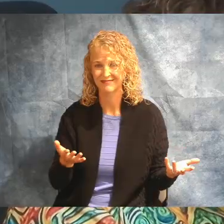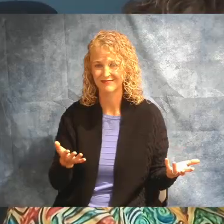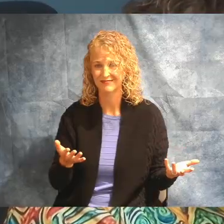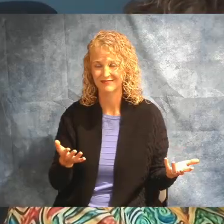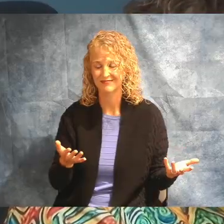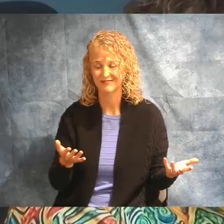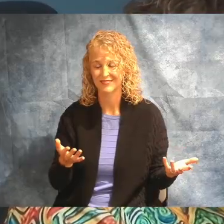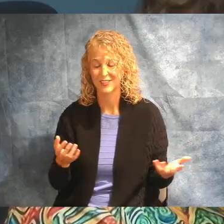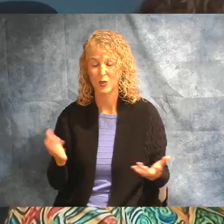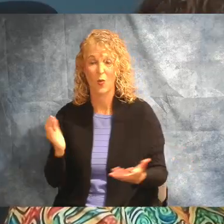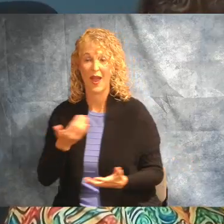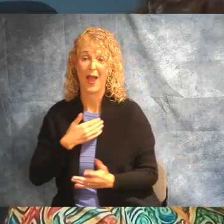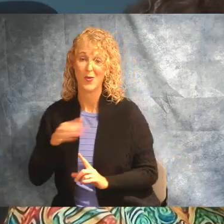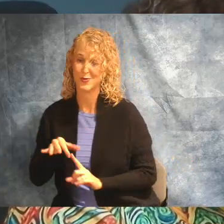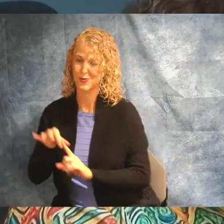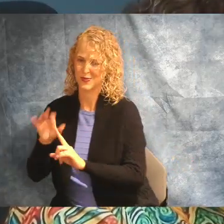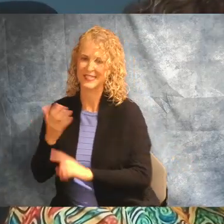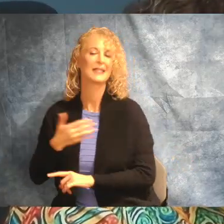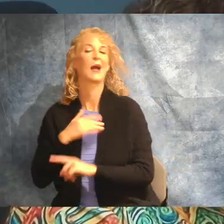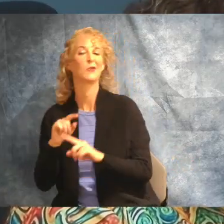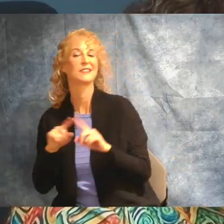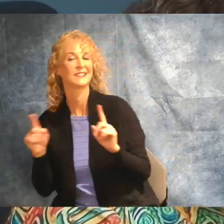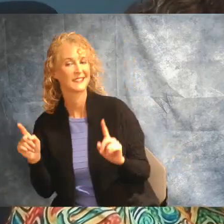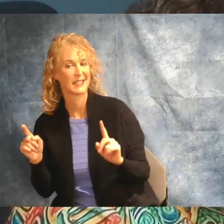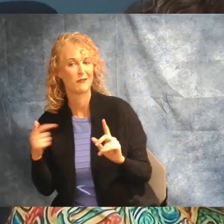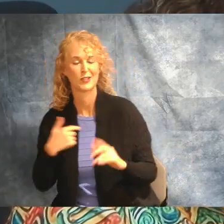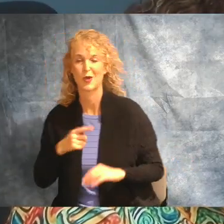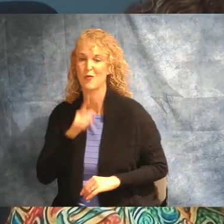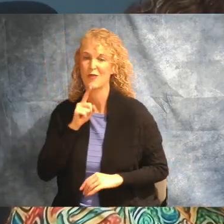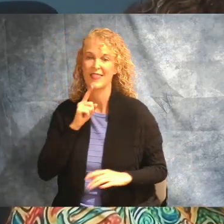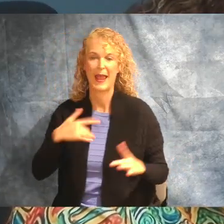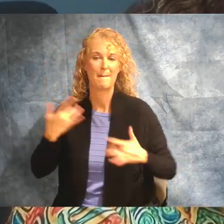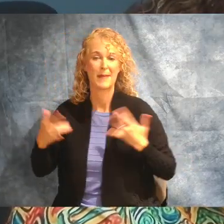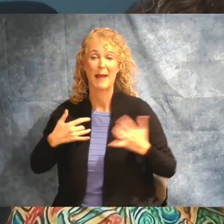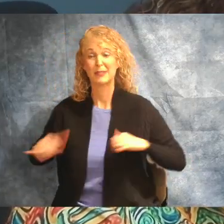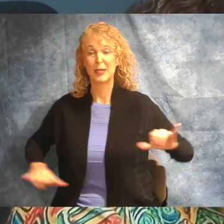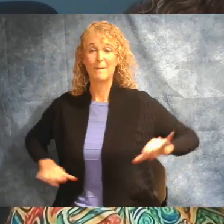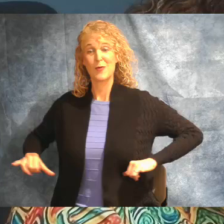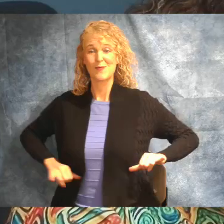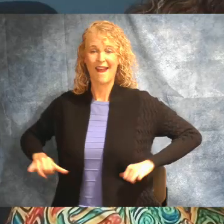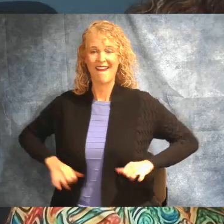a chance. So, I just want to just I'm just doing some more bragging rights about what we've done.